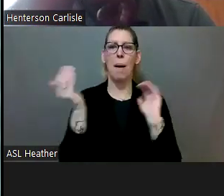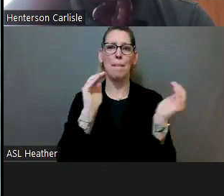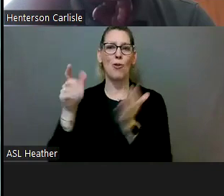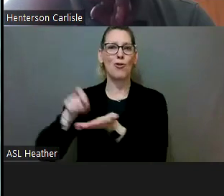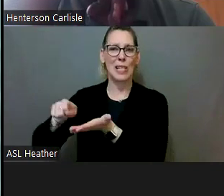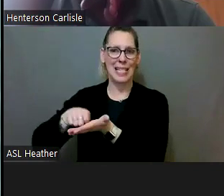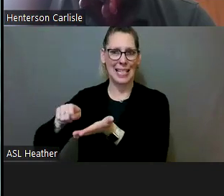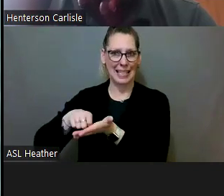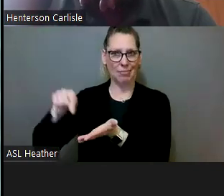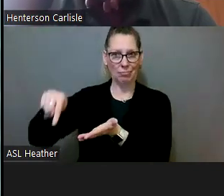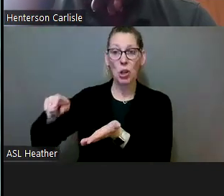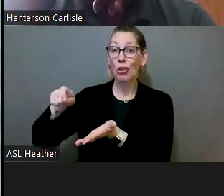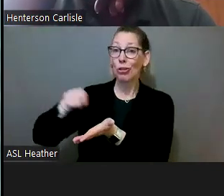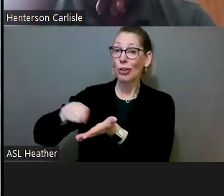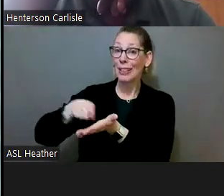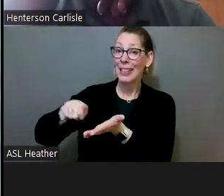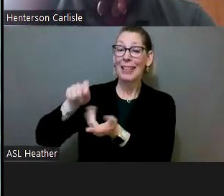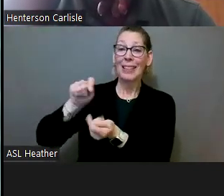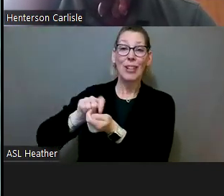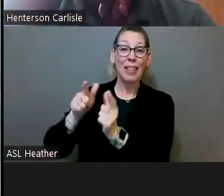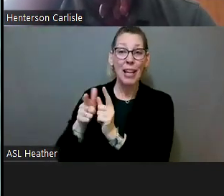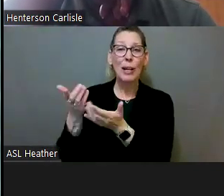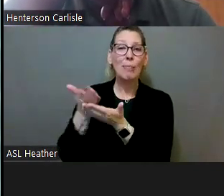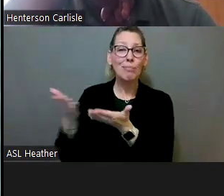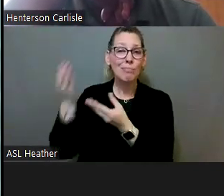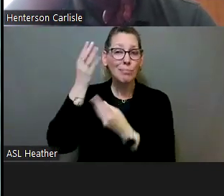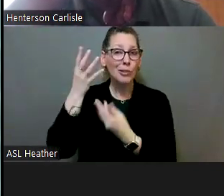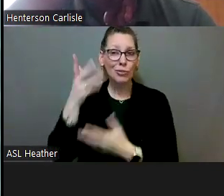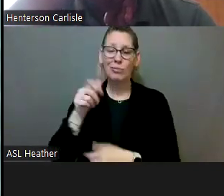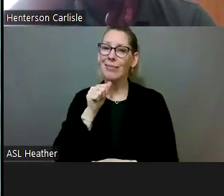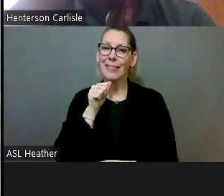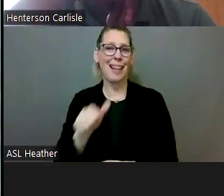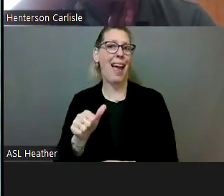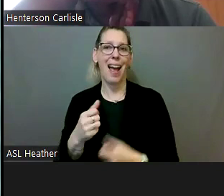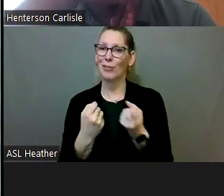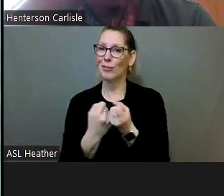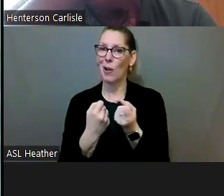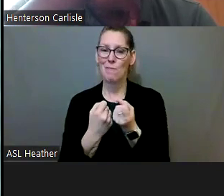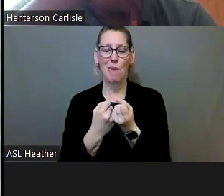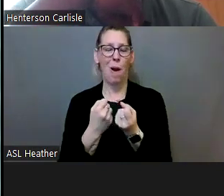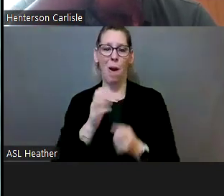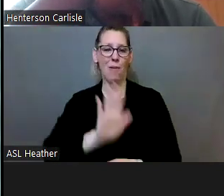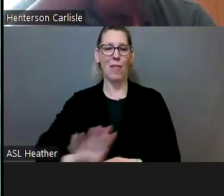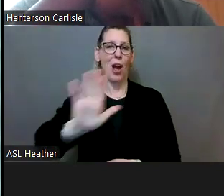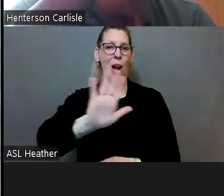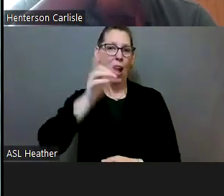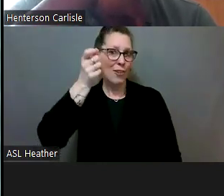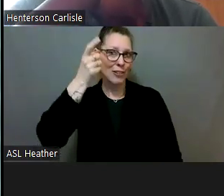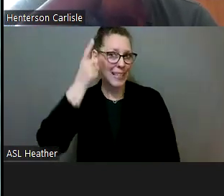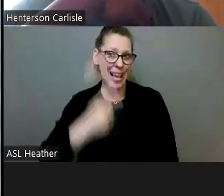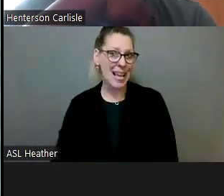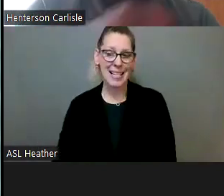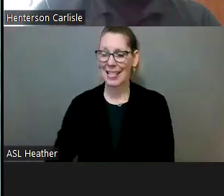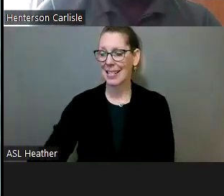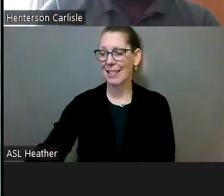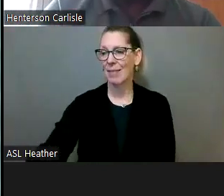translations of written materials won't necessarily support their understanding?